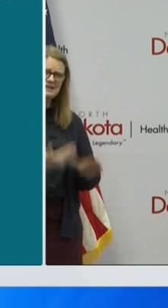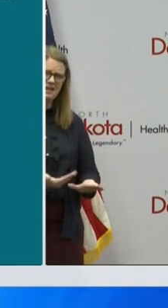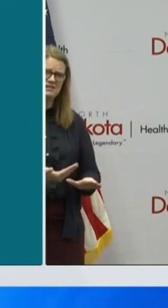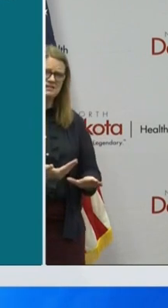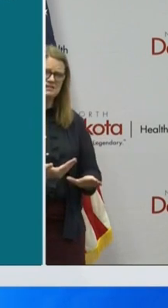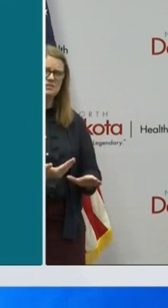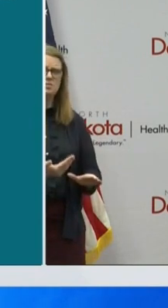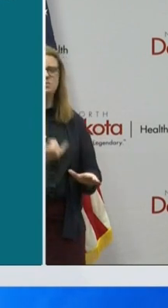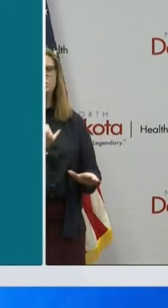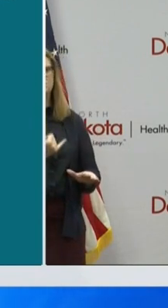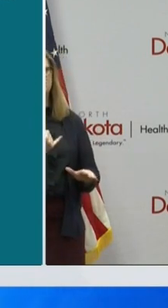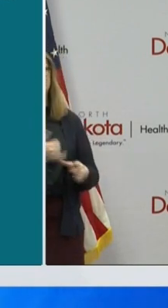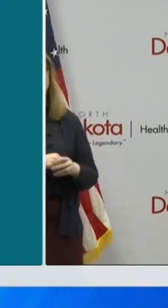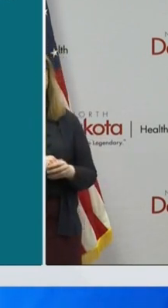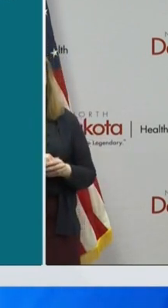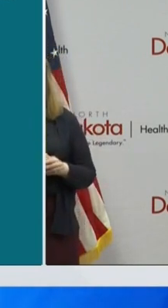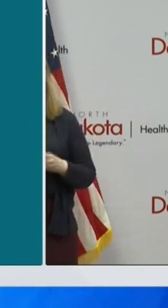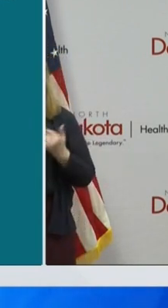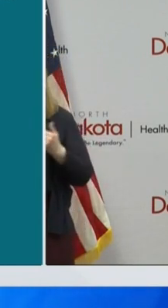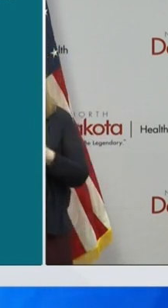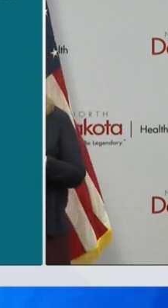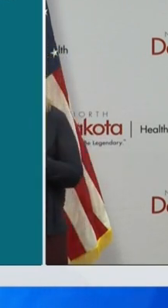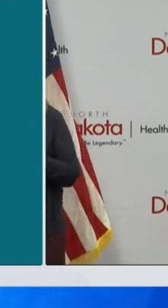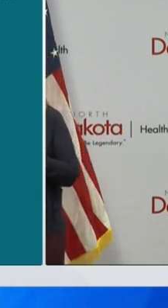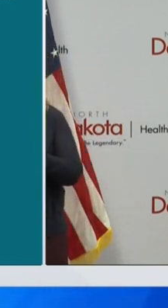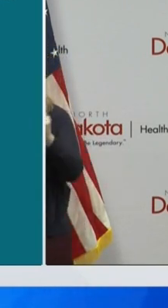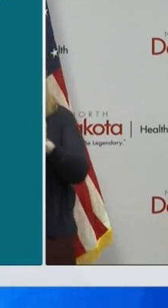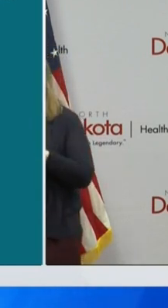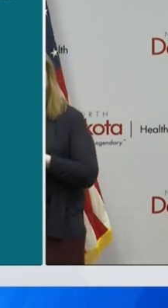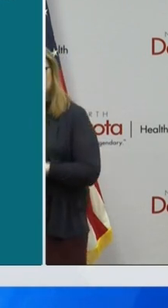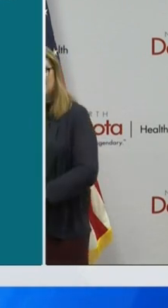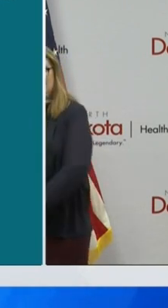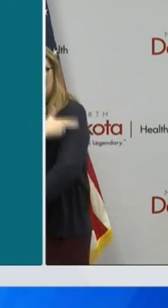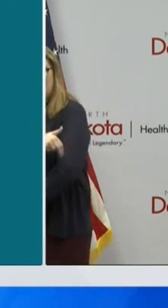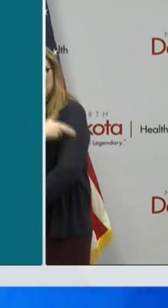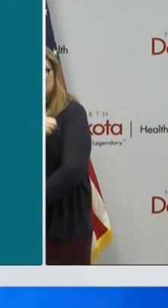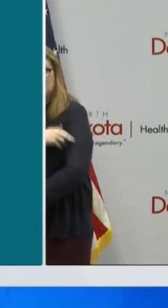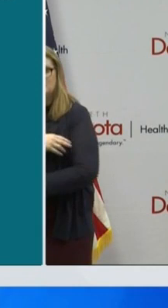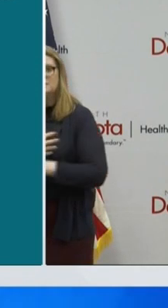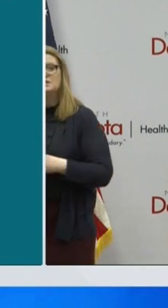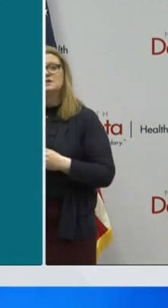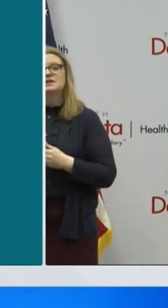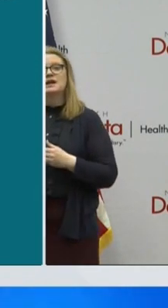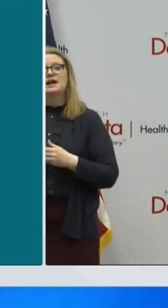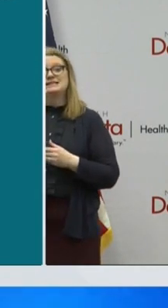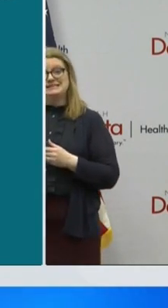425 ACTIVE CONFIRMED CASES WITH 189 INDIVIDUALS RECOVER AND, AGAIN, SADLY 13 DEATHS WITH THAT PLUS THREE.